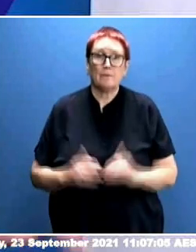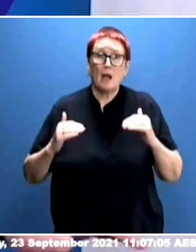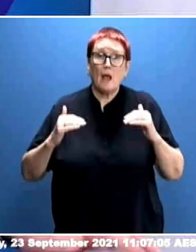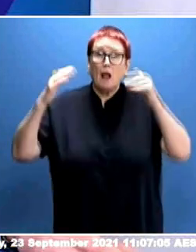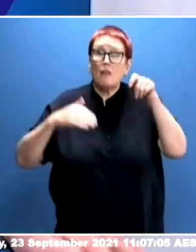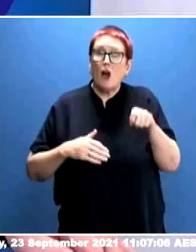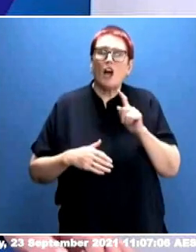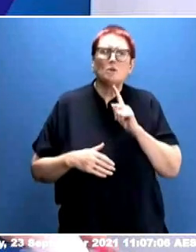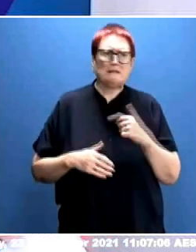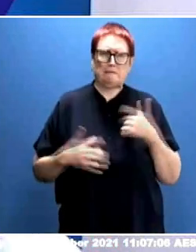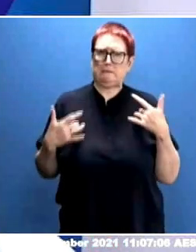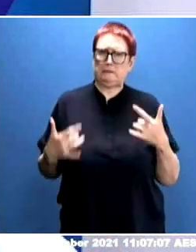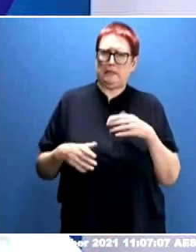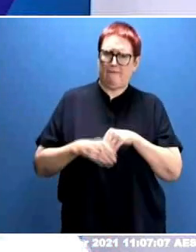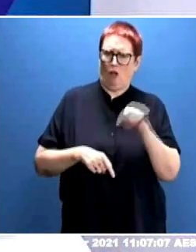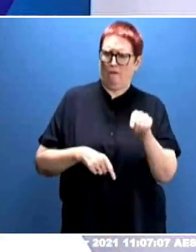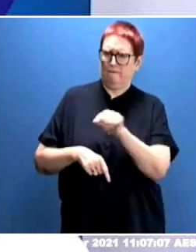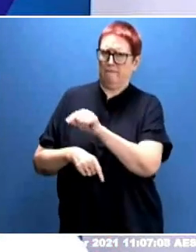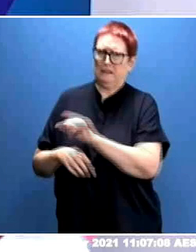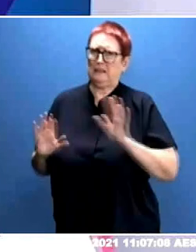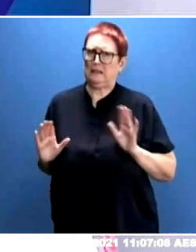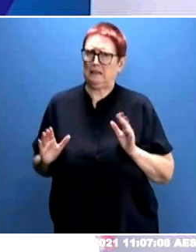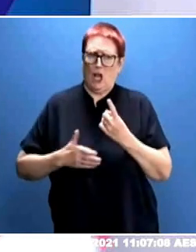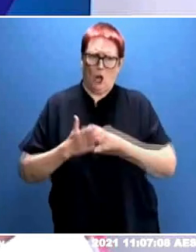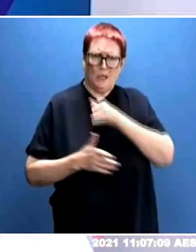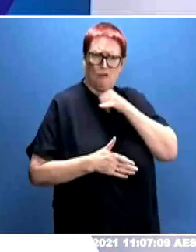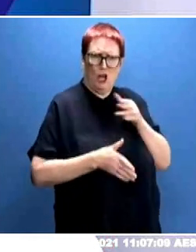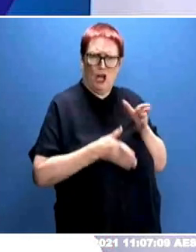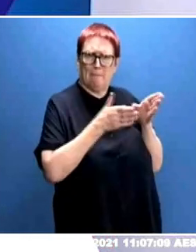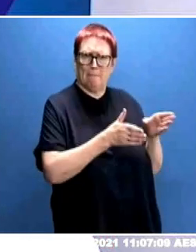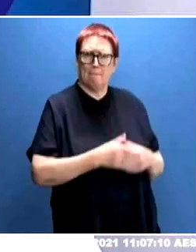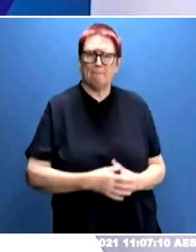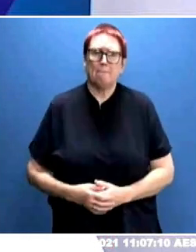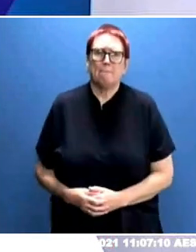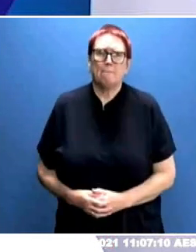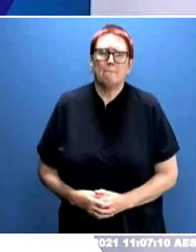necessarily because they're not for the purposes of punishment or the application of the criminal law.